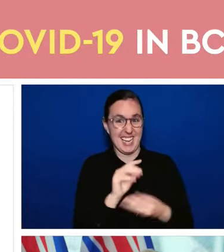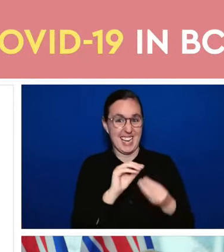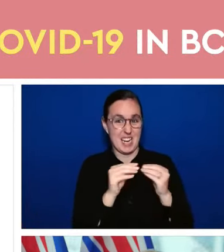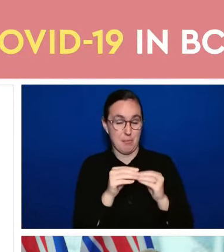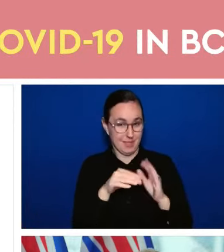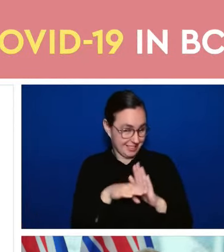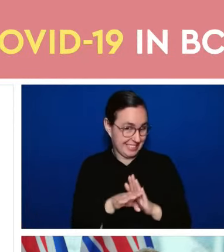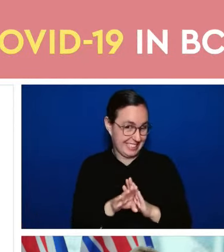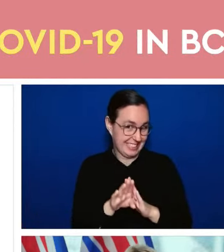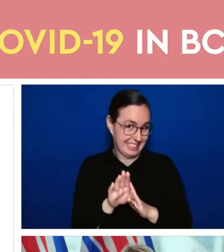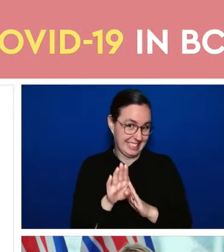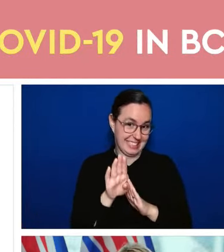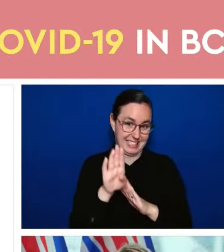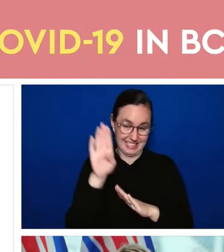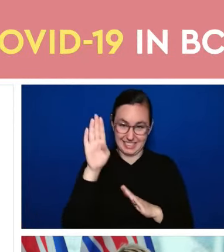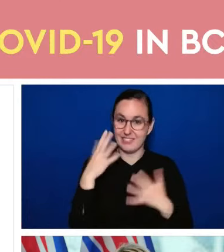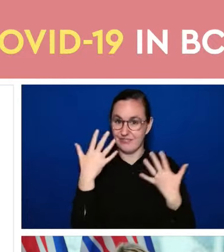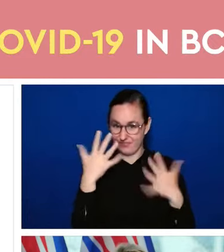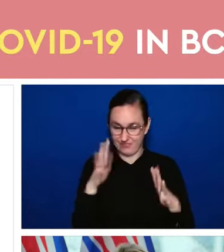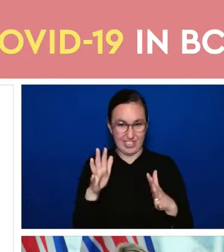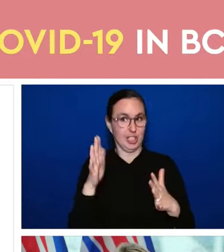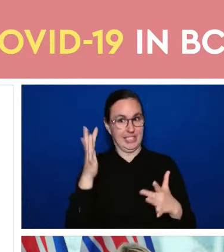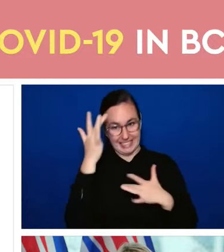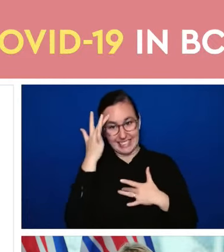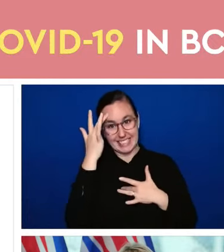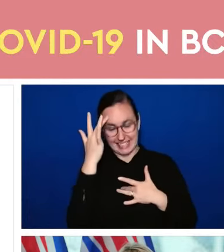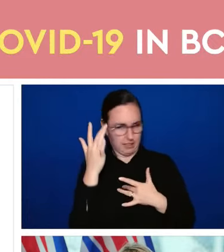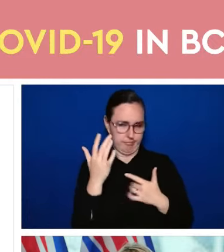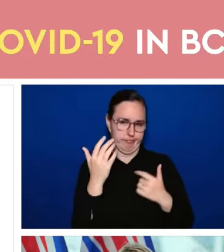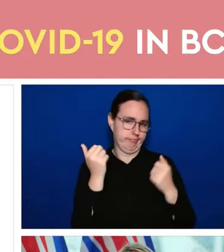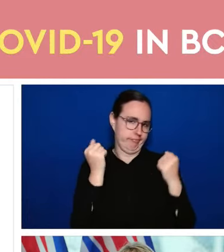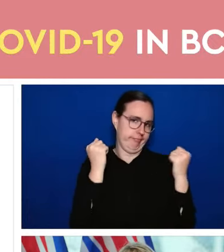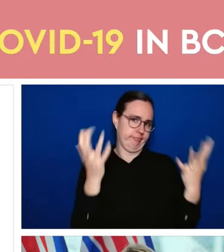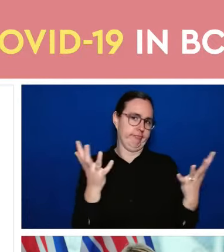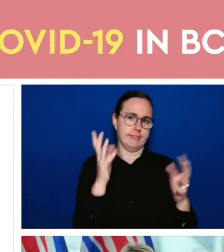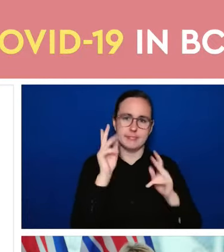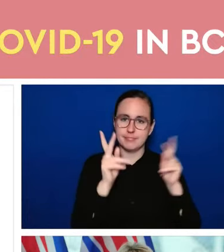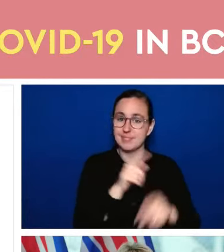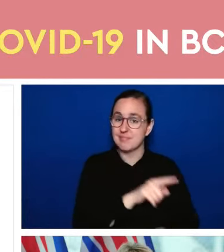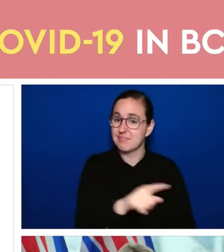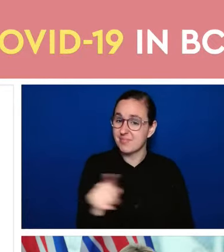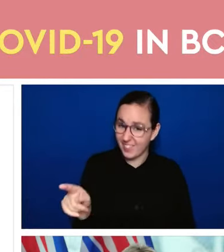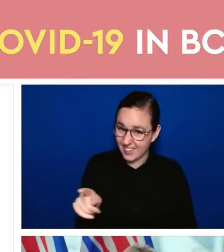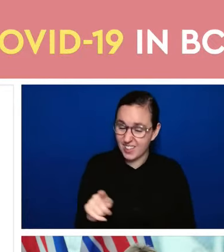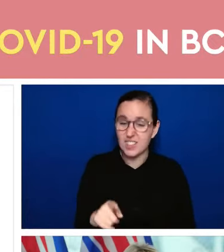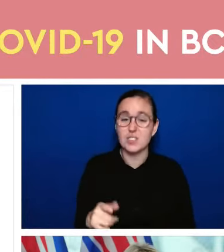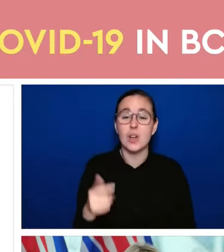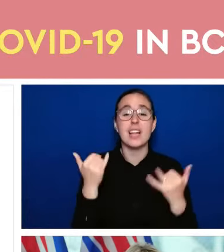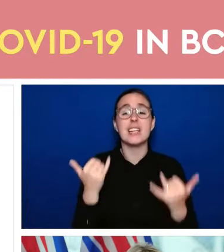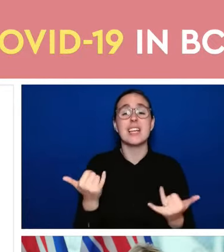we're about 60% of the population overall has evidence